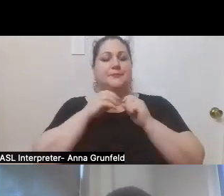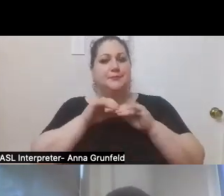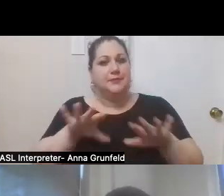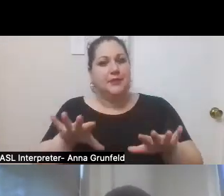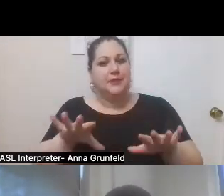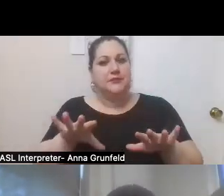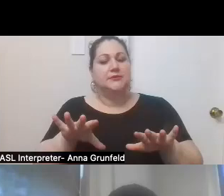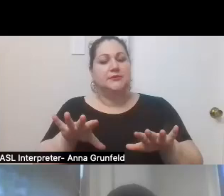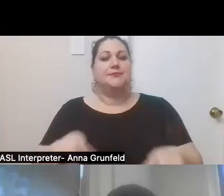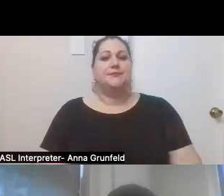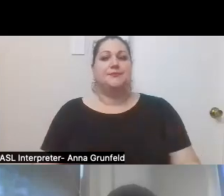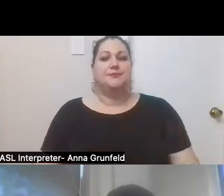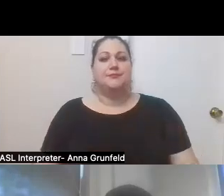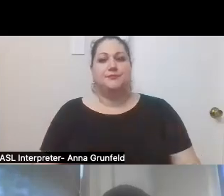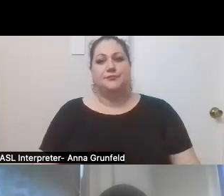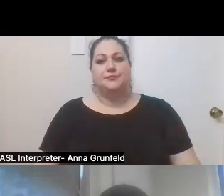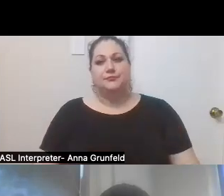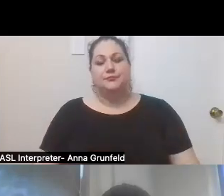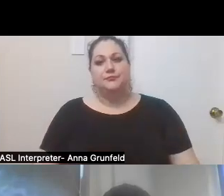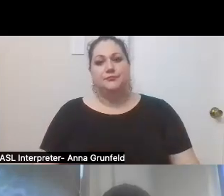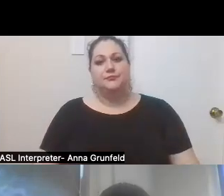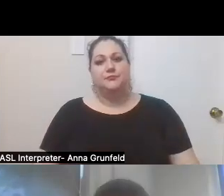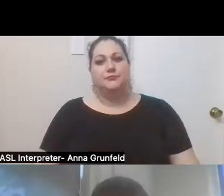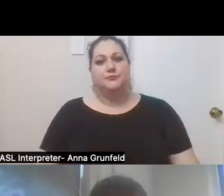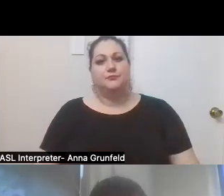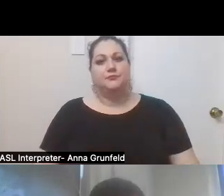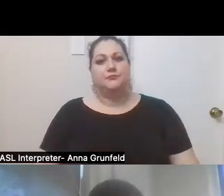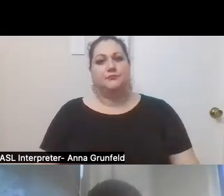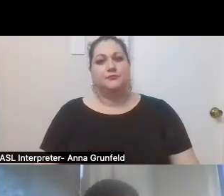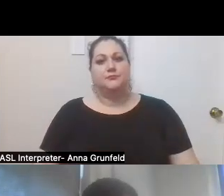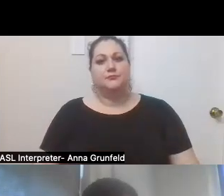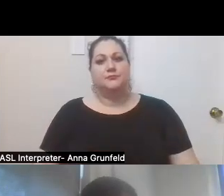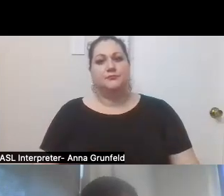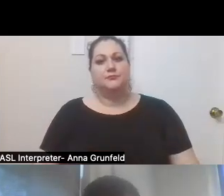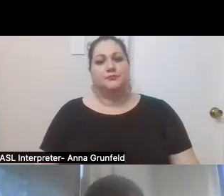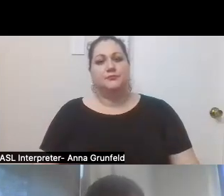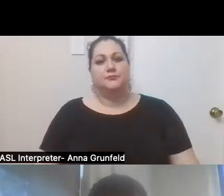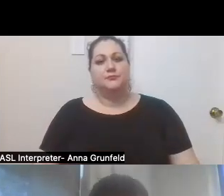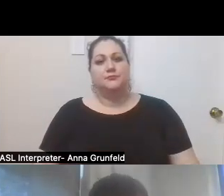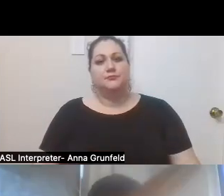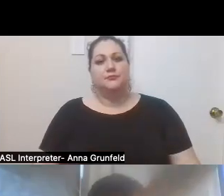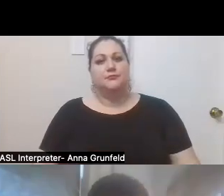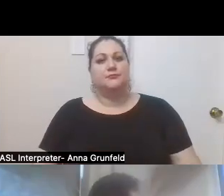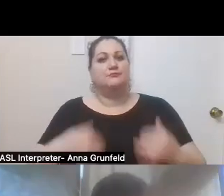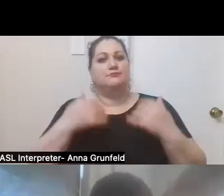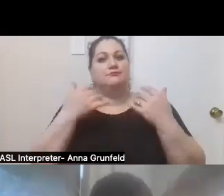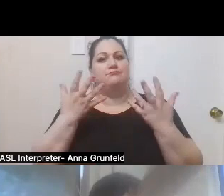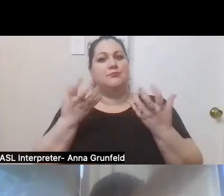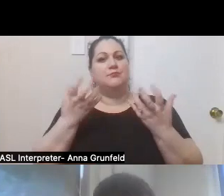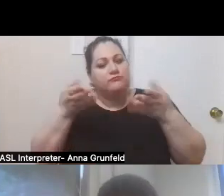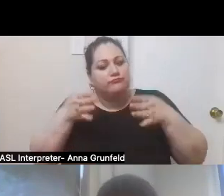To send us off in, in, in the good way. We never say goodbye.